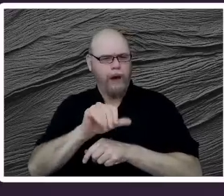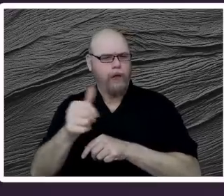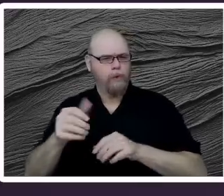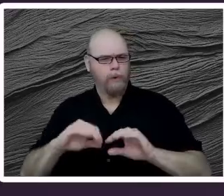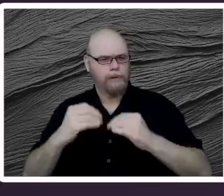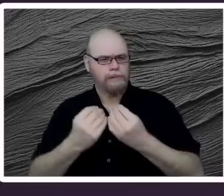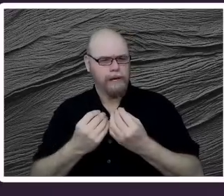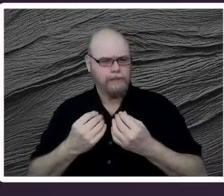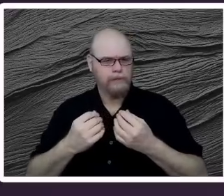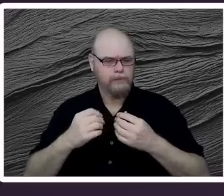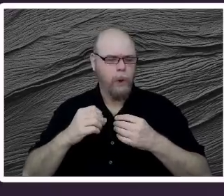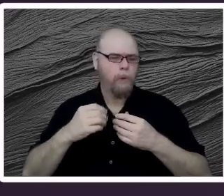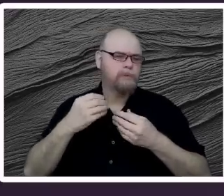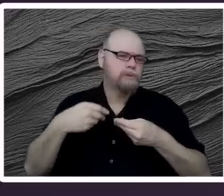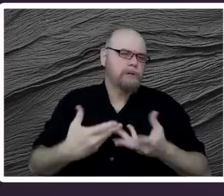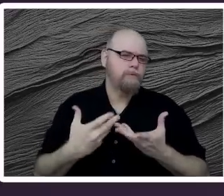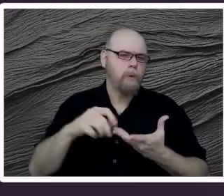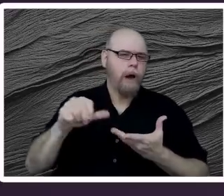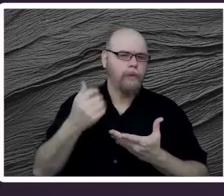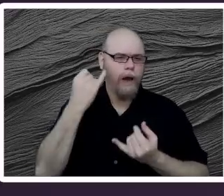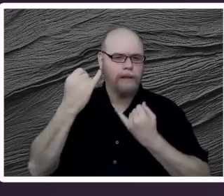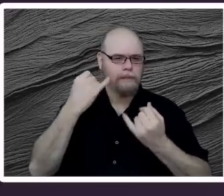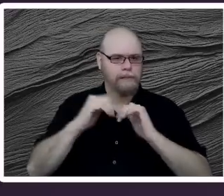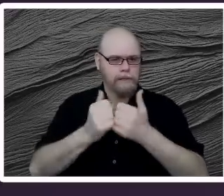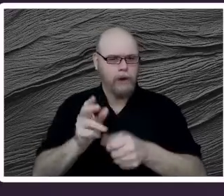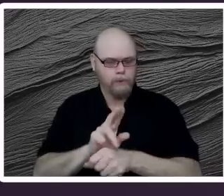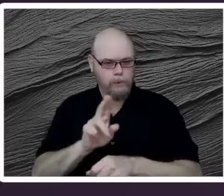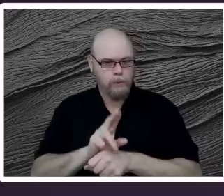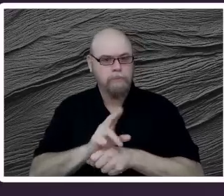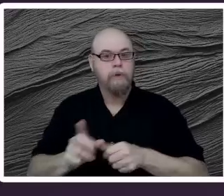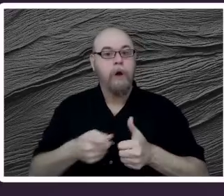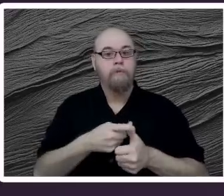So, the first one I'm going to share is called Sounds of Religion poster exhibition,